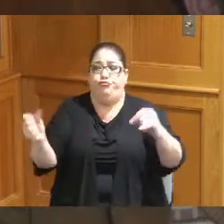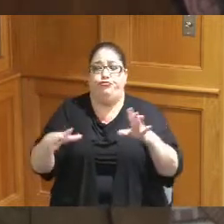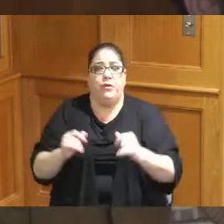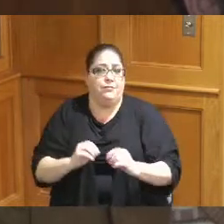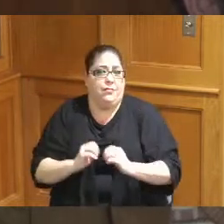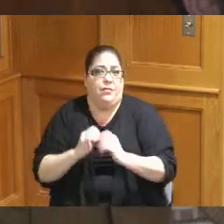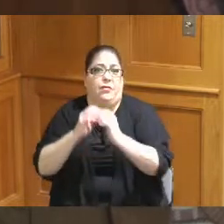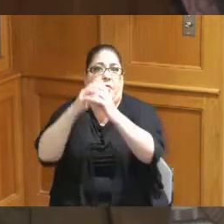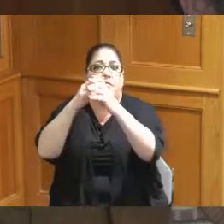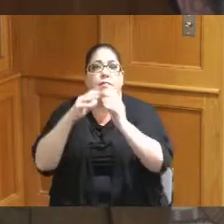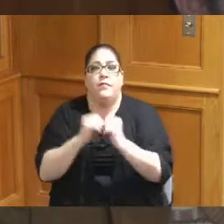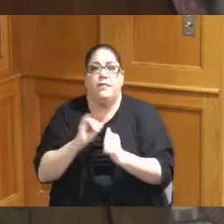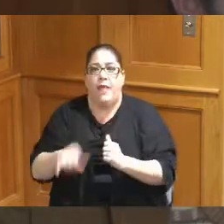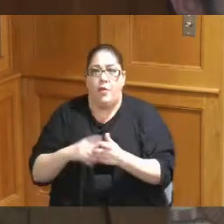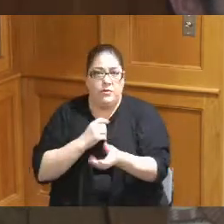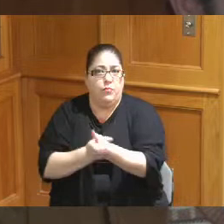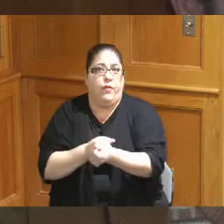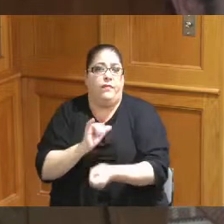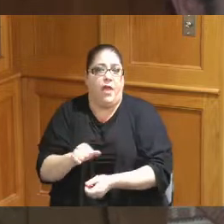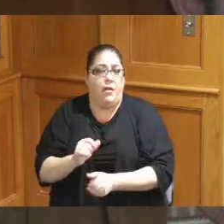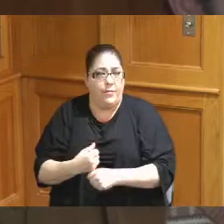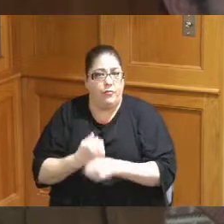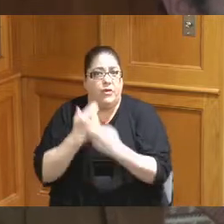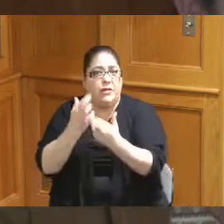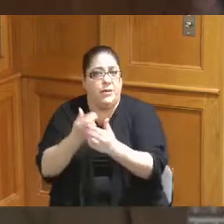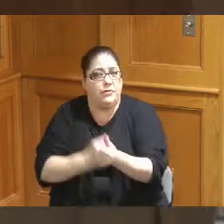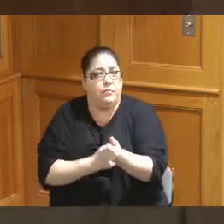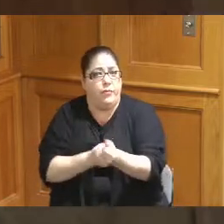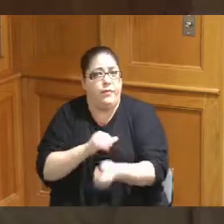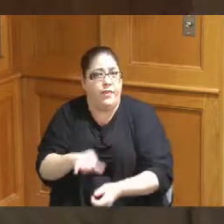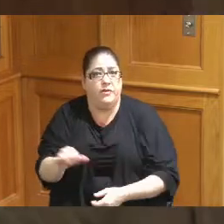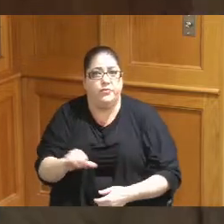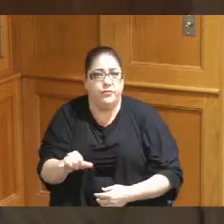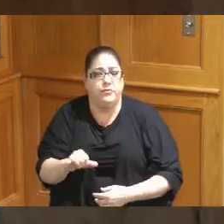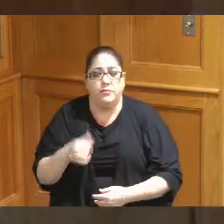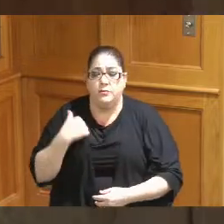Administration of course supported that and made a recommendation there so I think we're I mean I